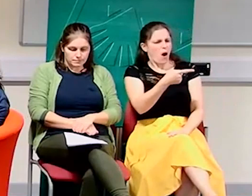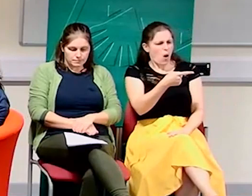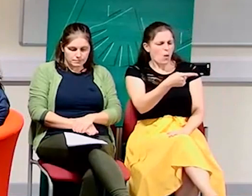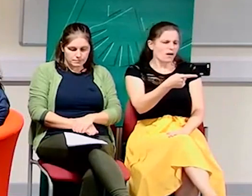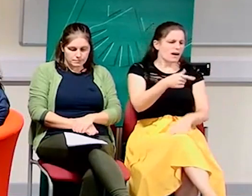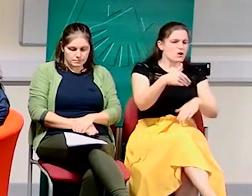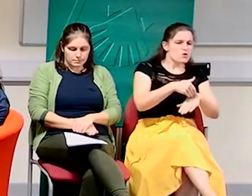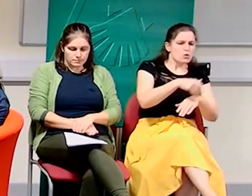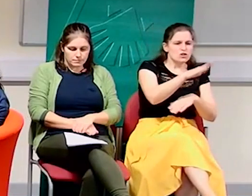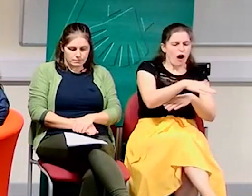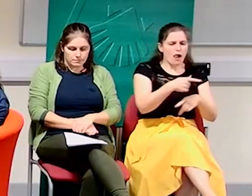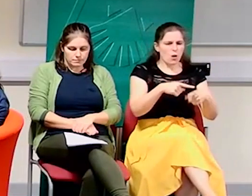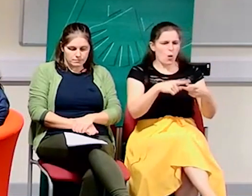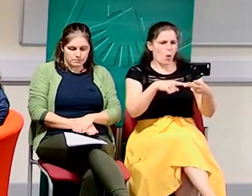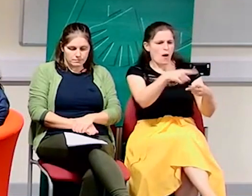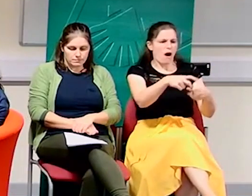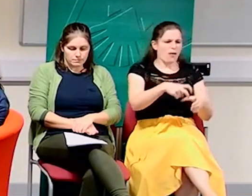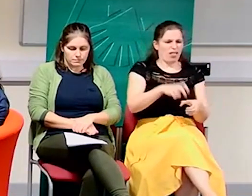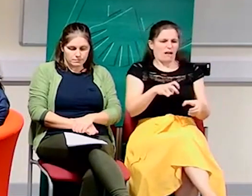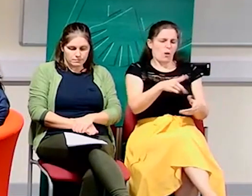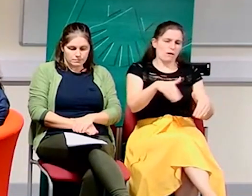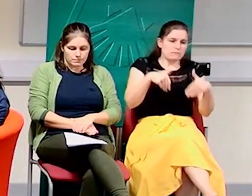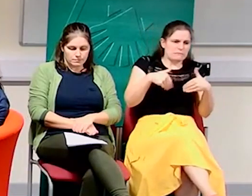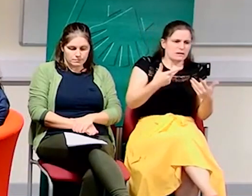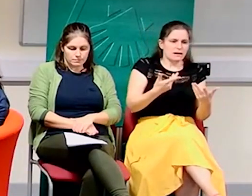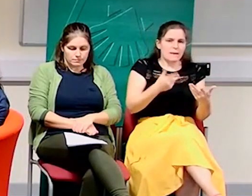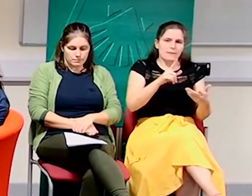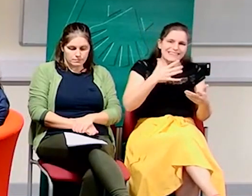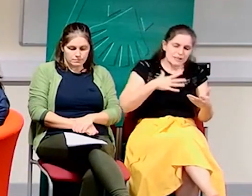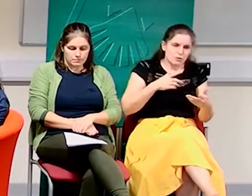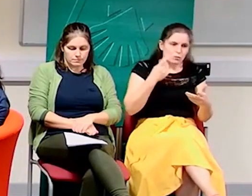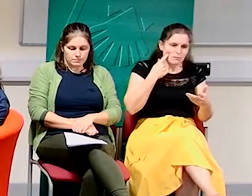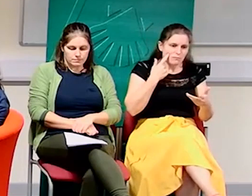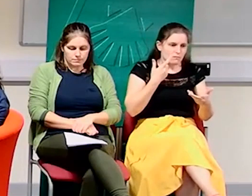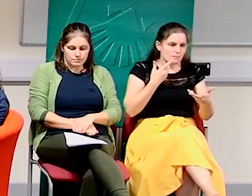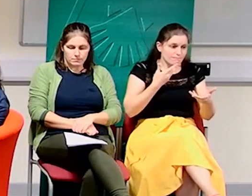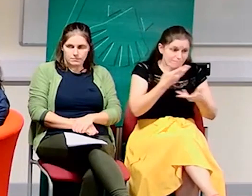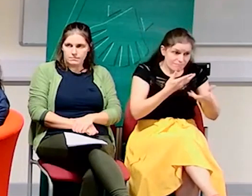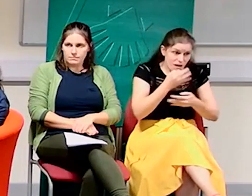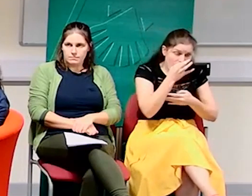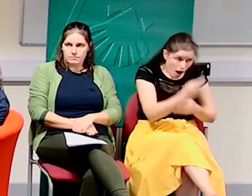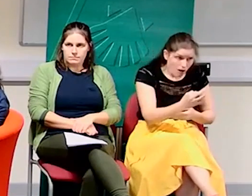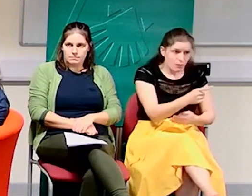assume they know what they need but sometimes I just think the simple thing is asking someone what